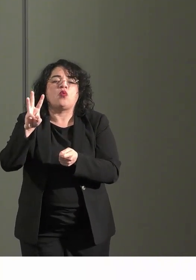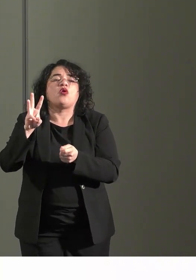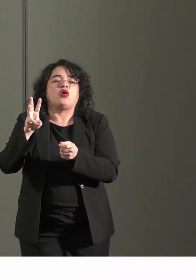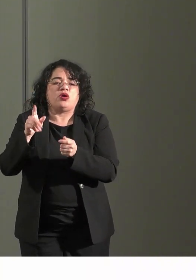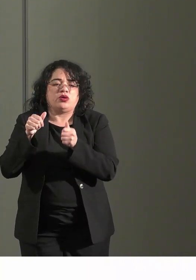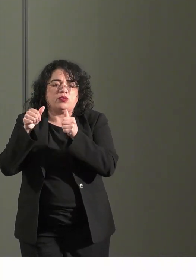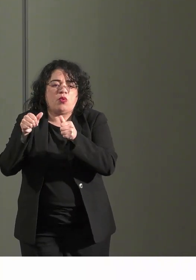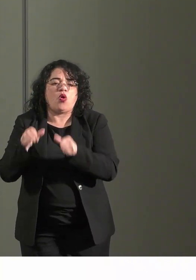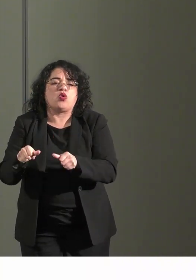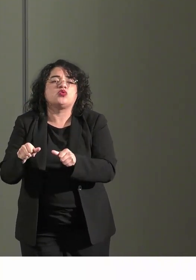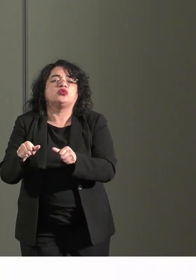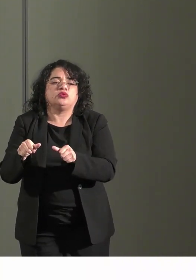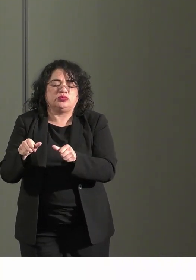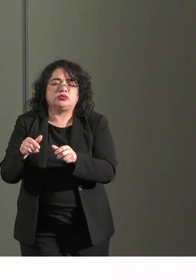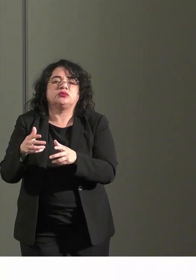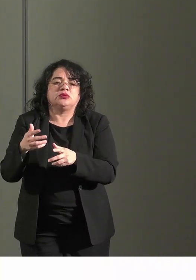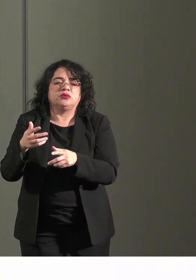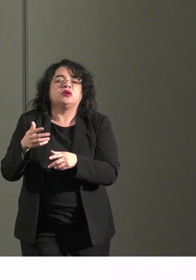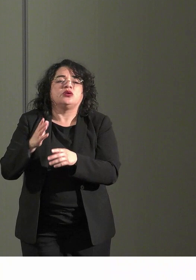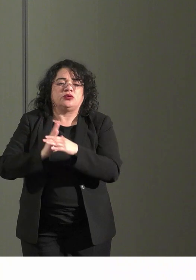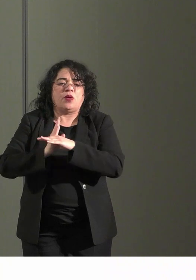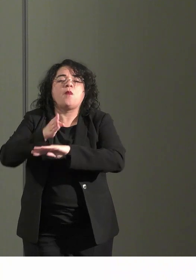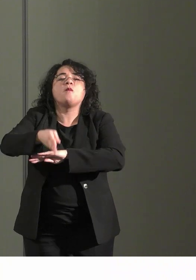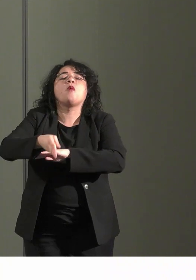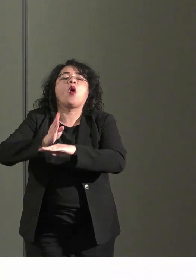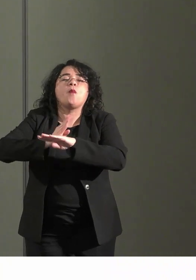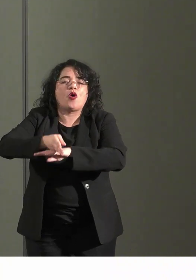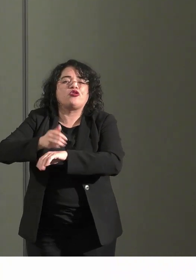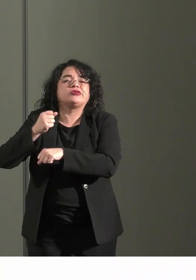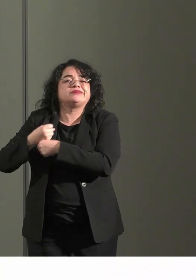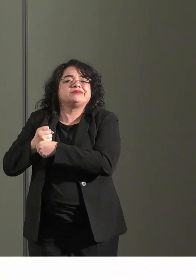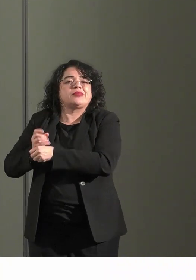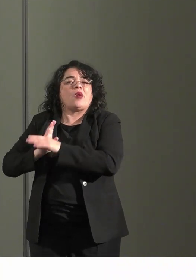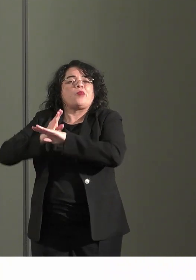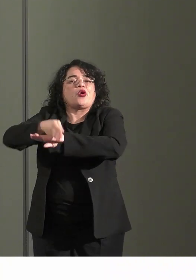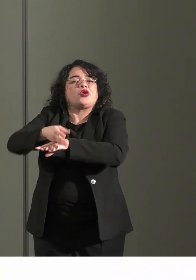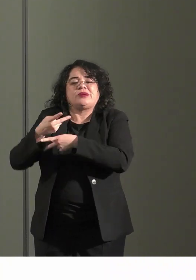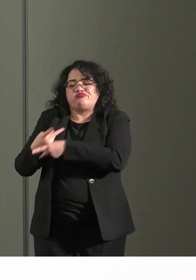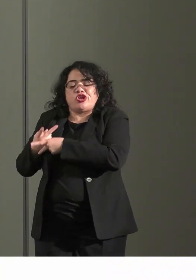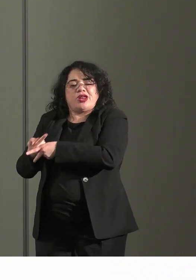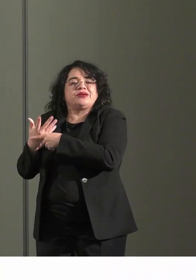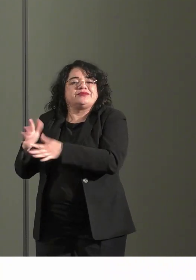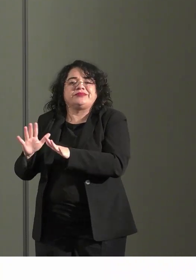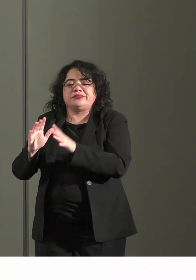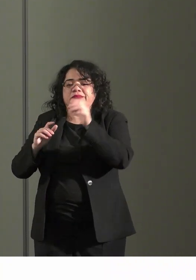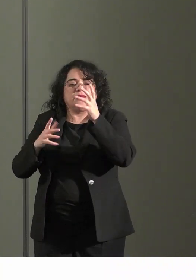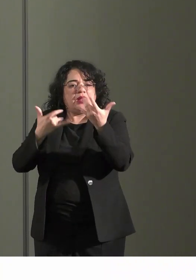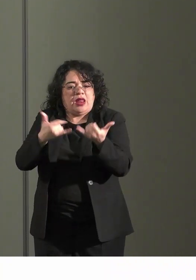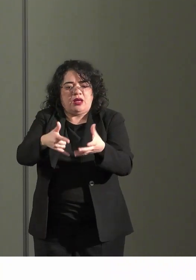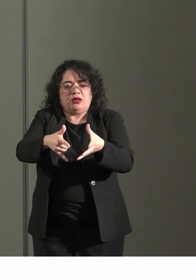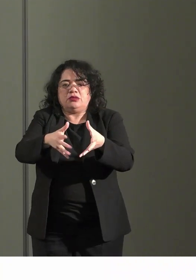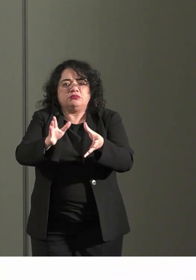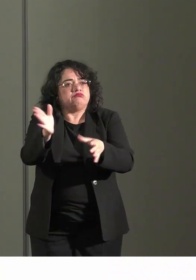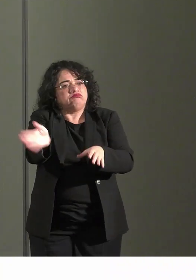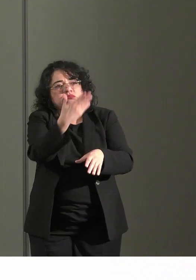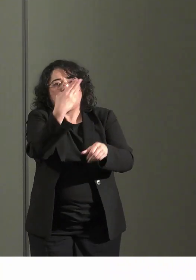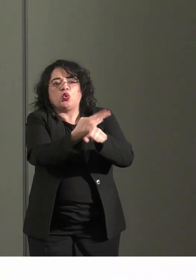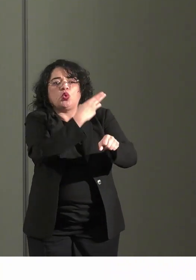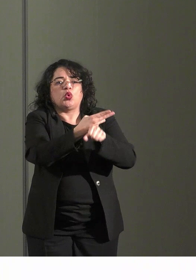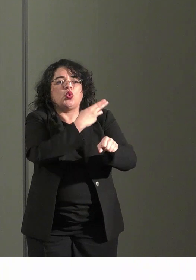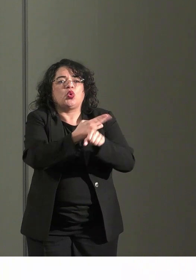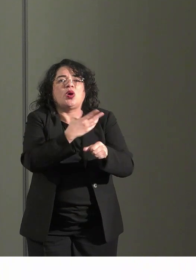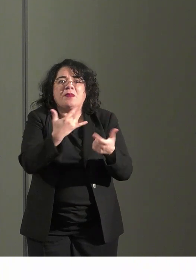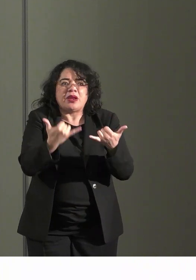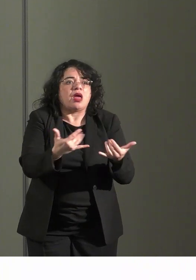day one if it is not it is easier to send a patch to resolve the issue to do it cheaply.